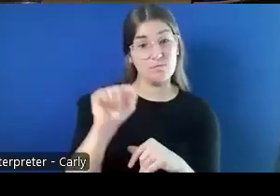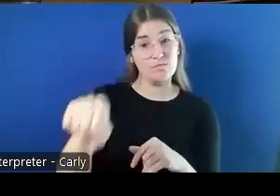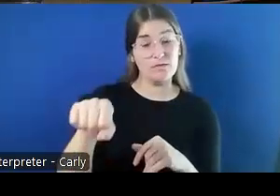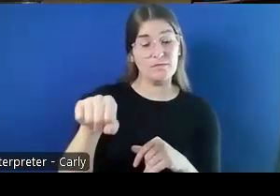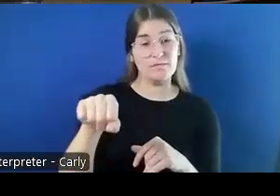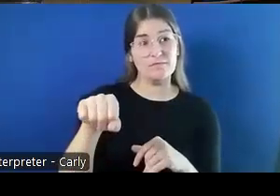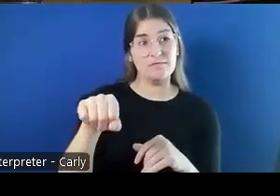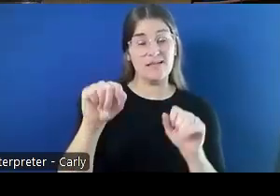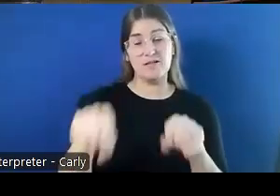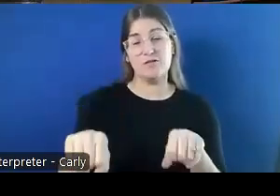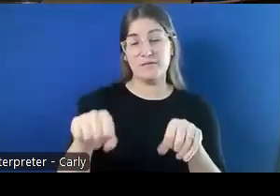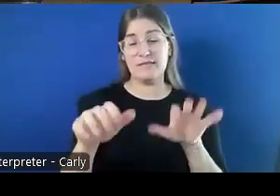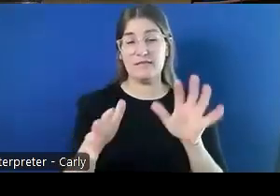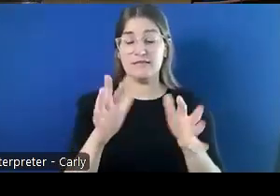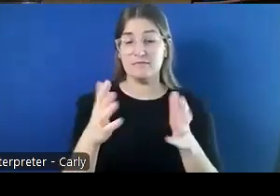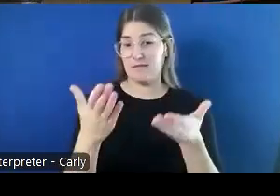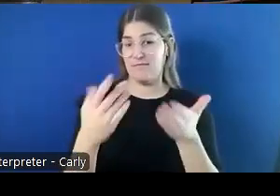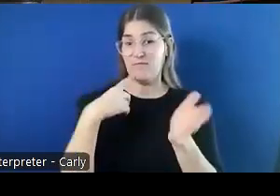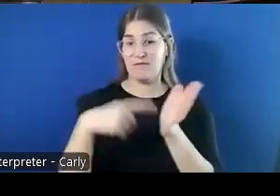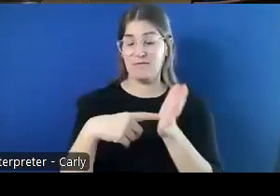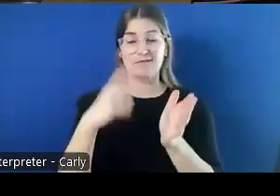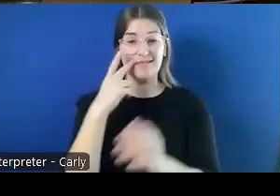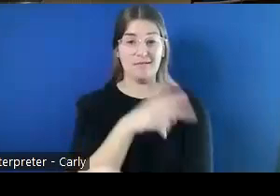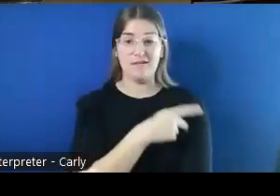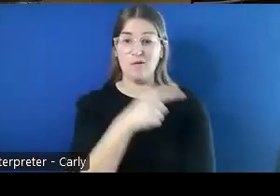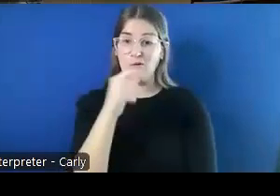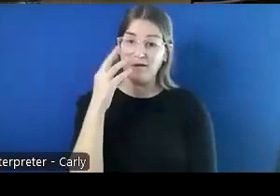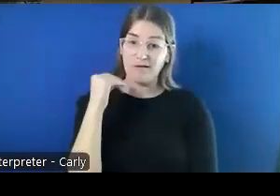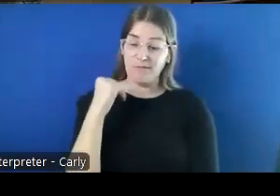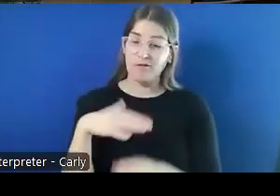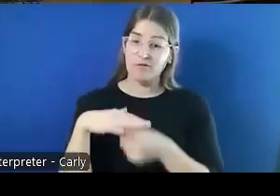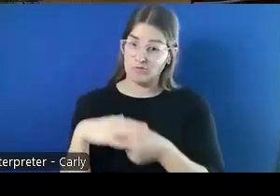find a patient who's distressed or dealing with something and this is actually what the primary